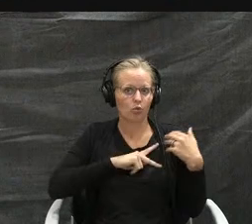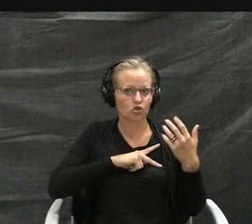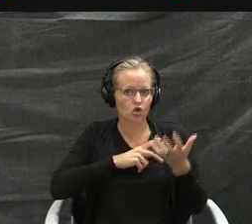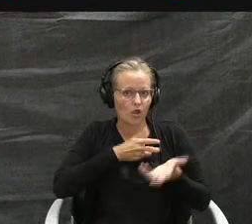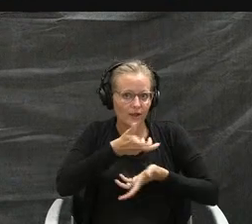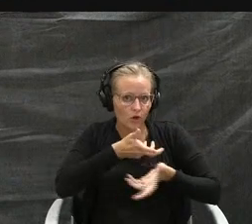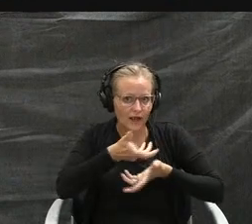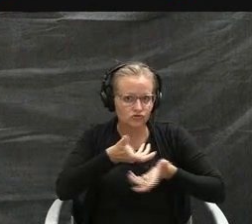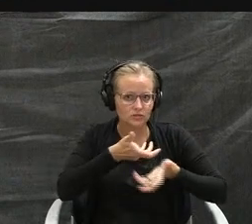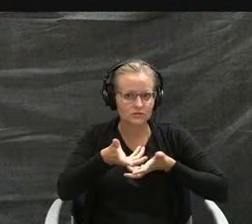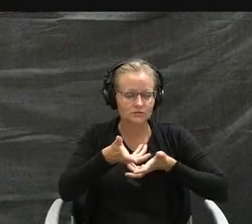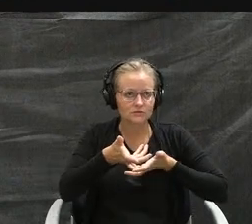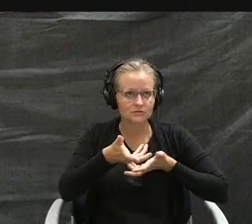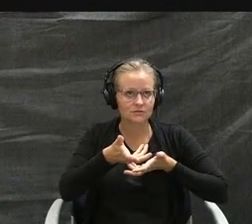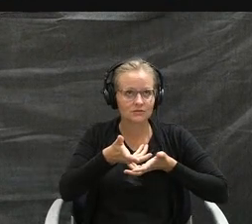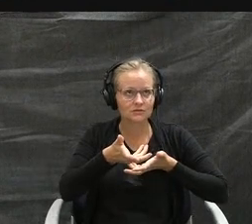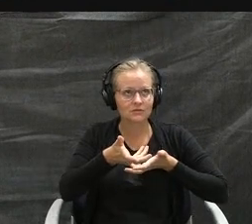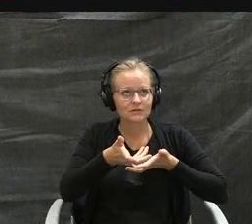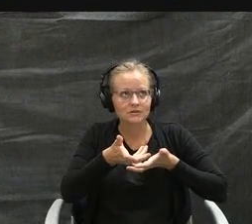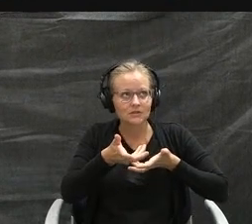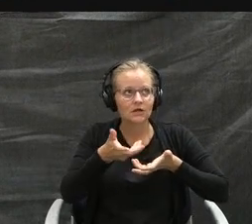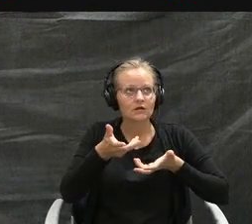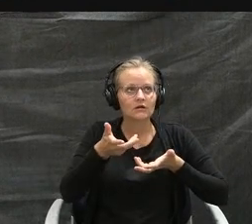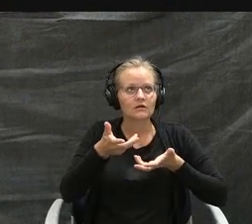That that we in accurately